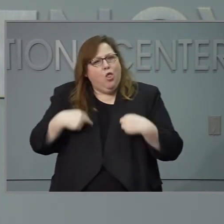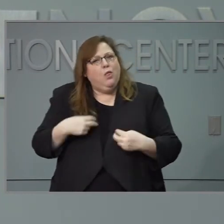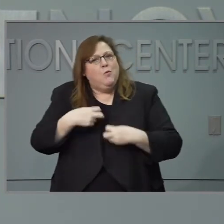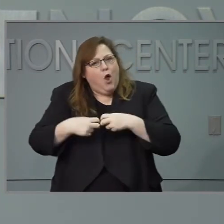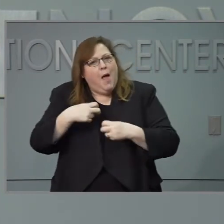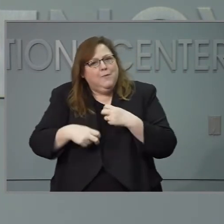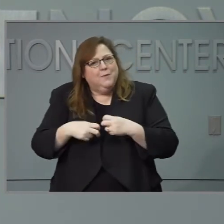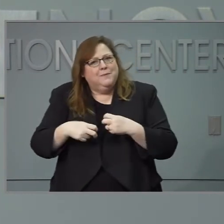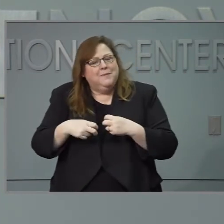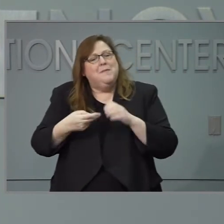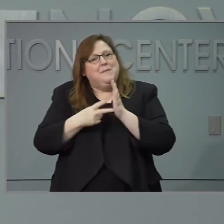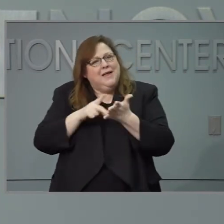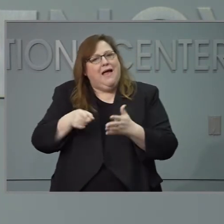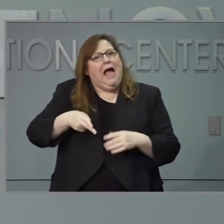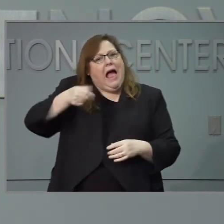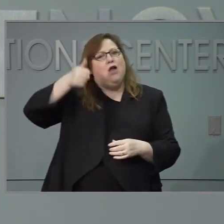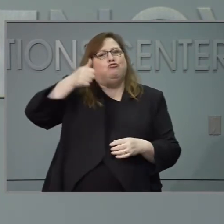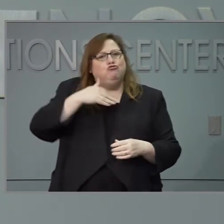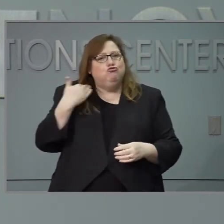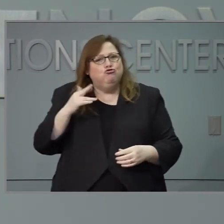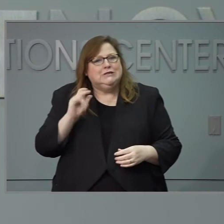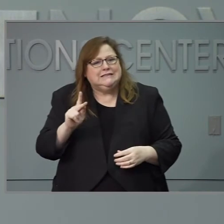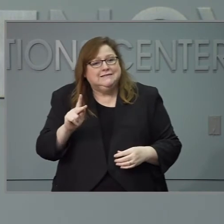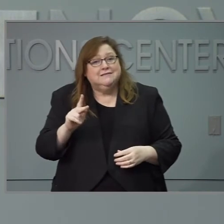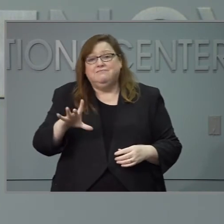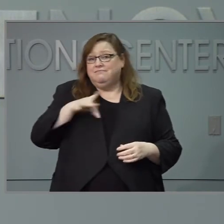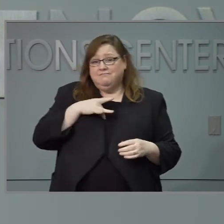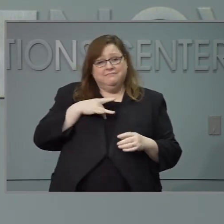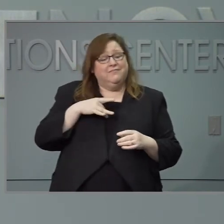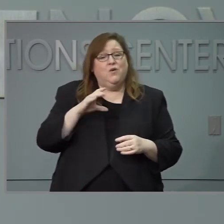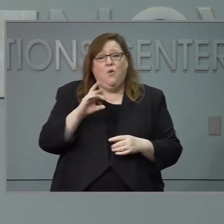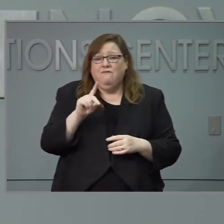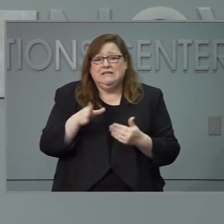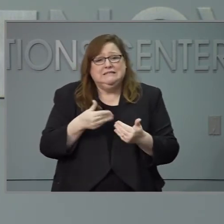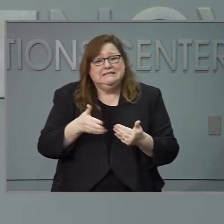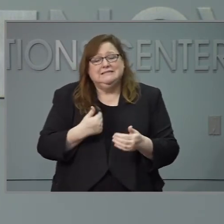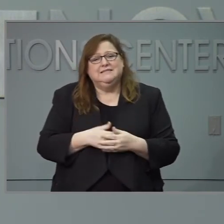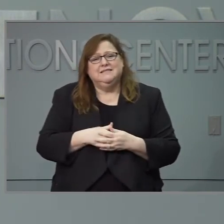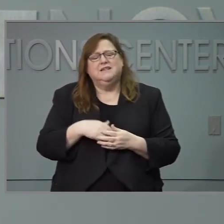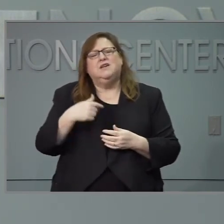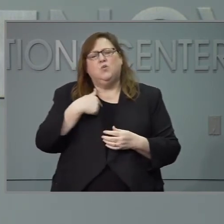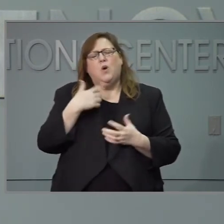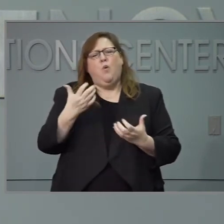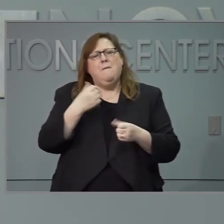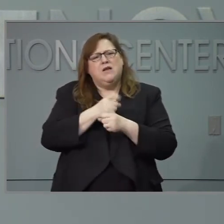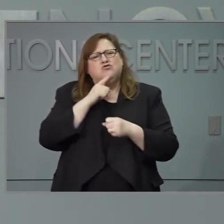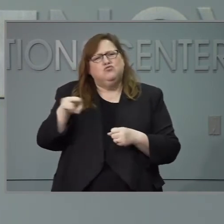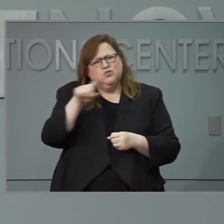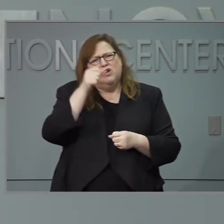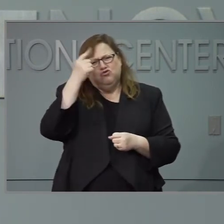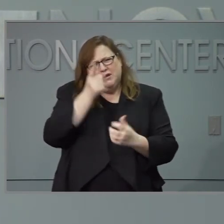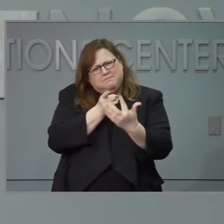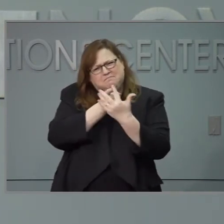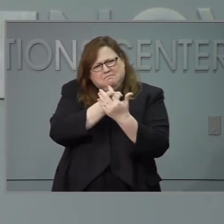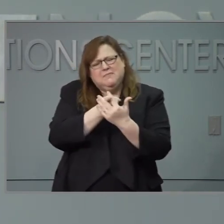DICE DAN FOREST, LO QUE NECESITAMOS HACER ES AYUDAR A LOS NEGOCIOS Y LO QUE NECESITAMOS LÍDERES QUE VAN A IR